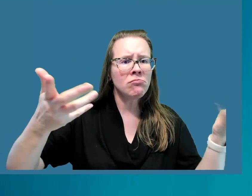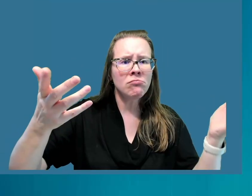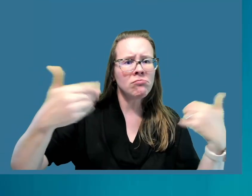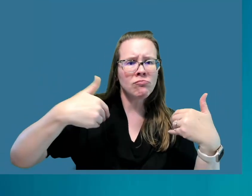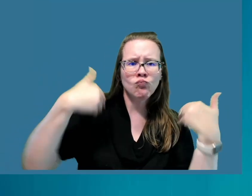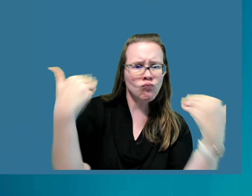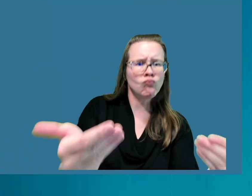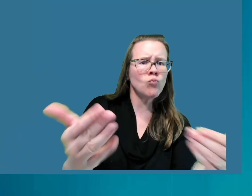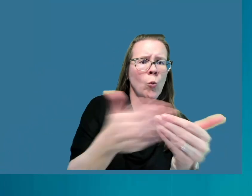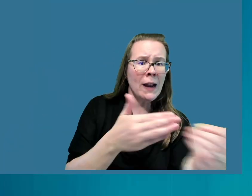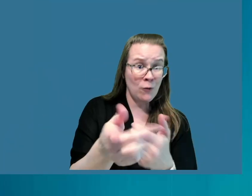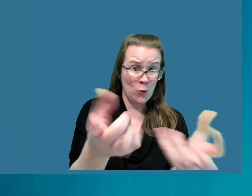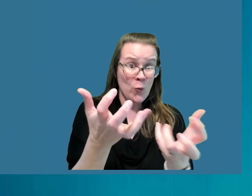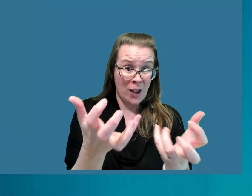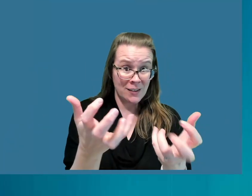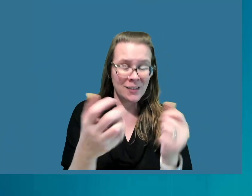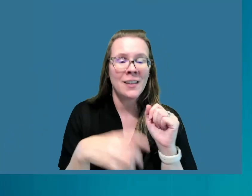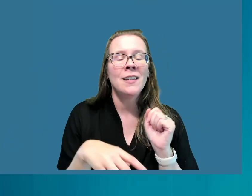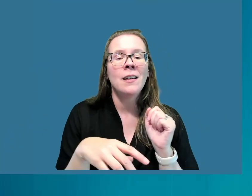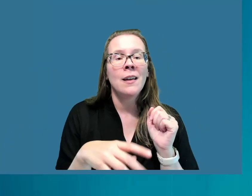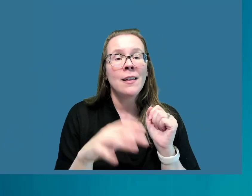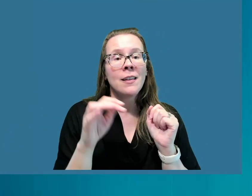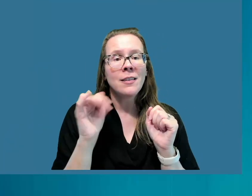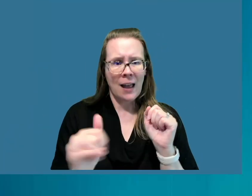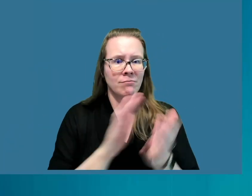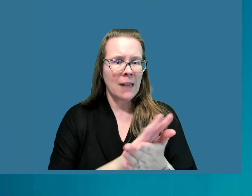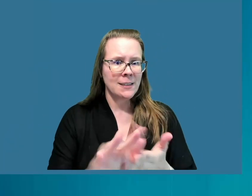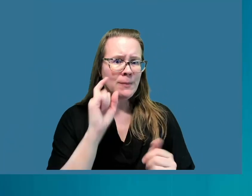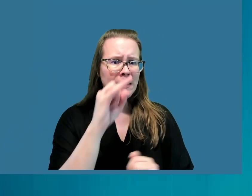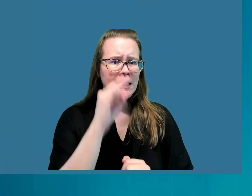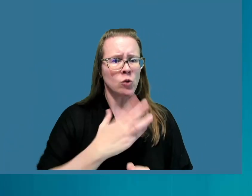them basic techniques using those four cookies. And then I let them just go ahead and decorate